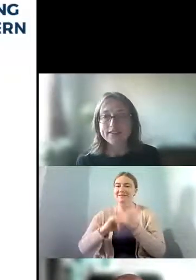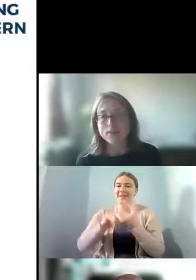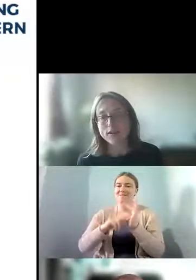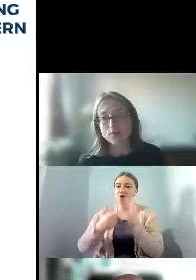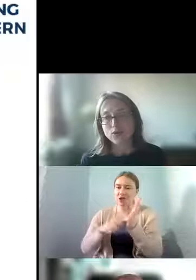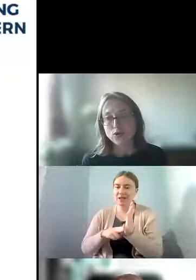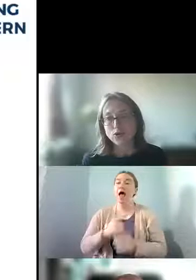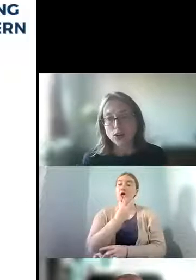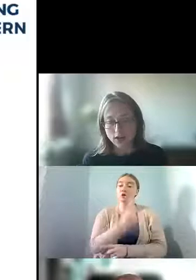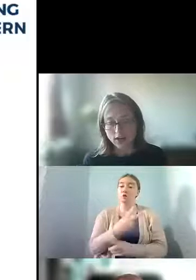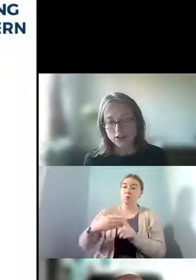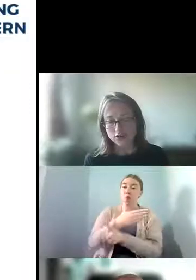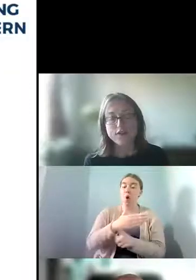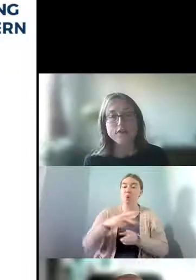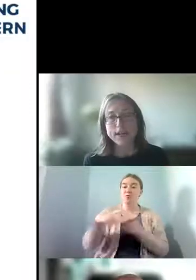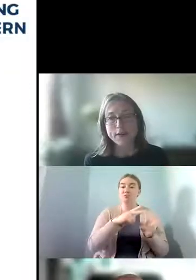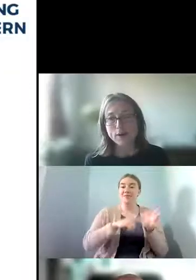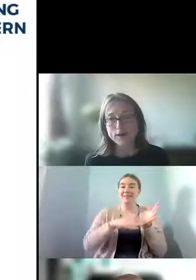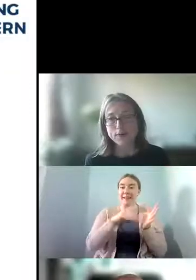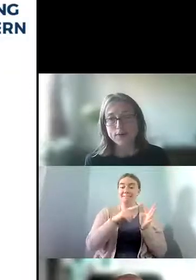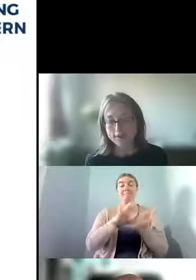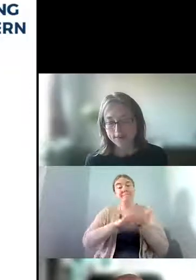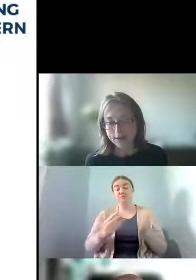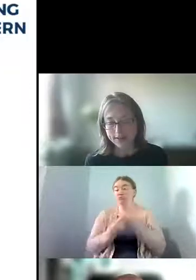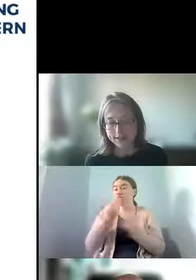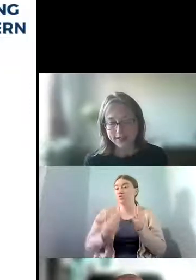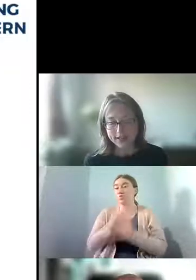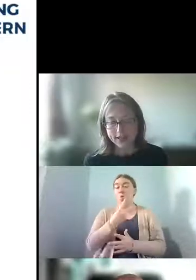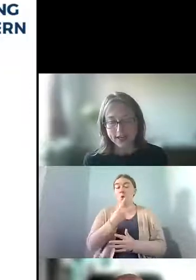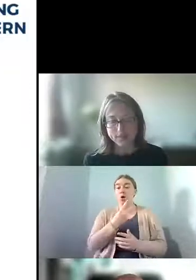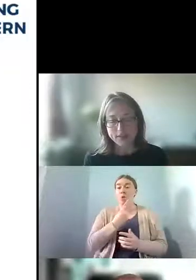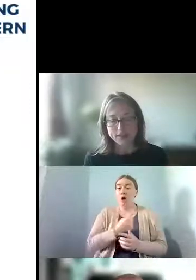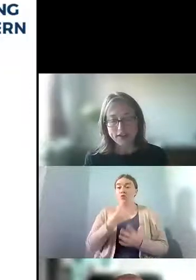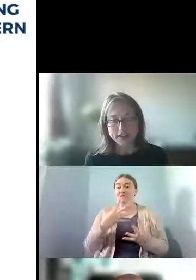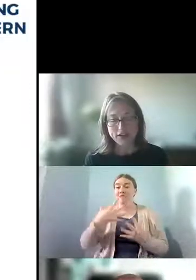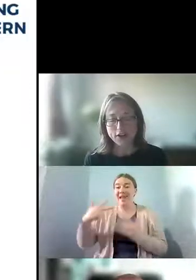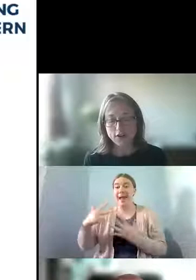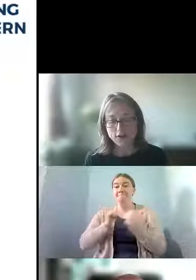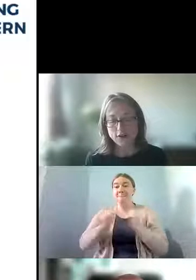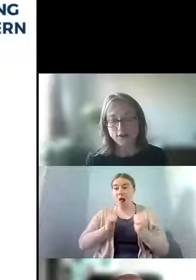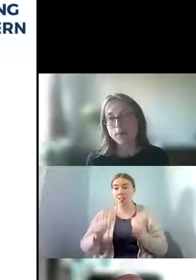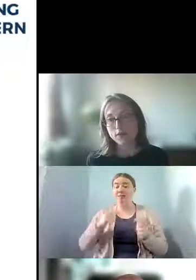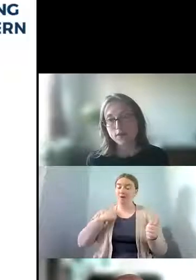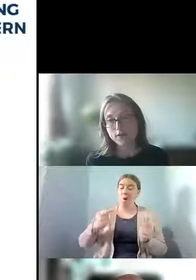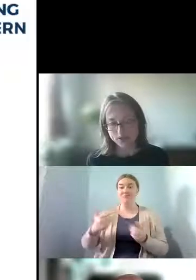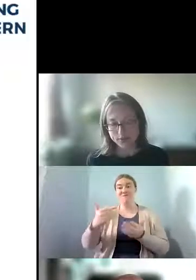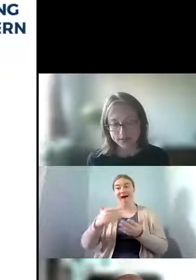can restore 158 miles of river habitat to benefit a host of important fish species